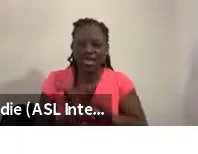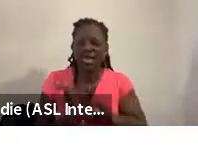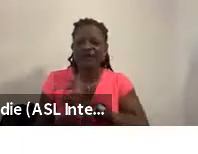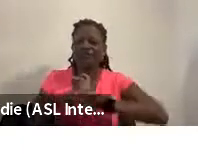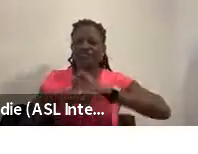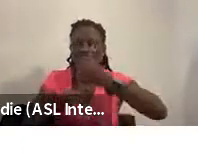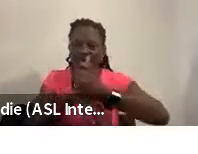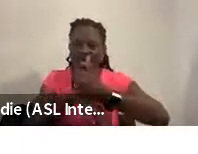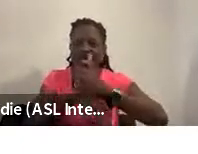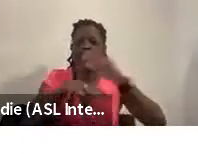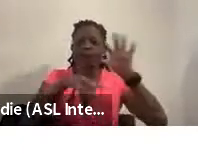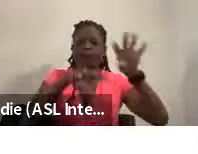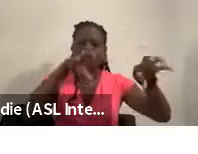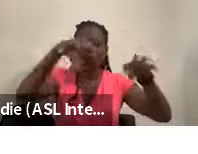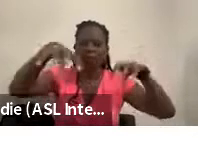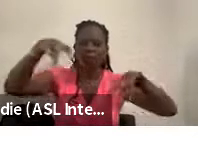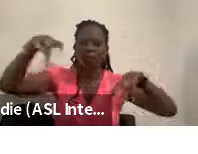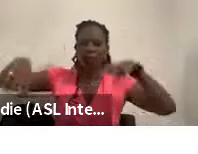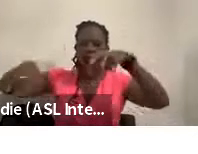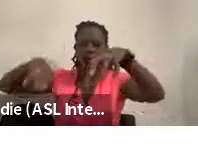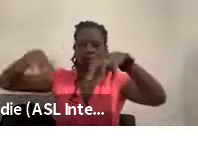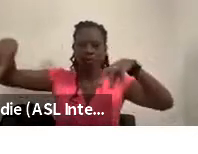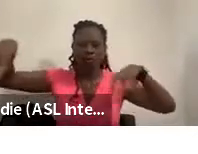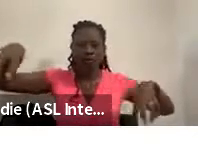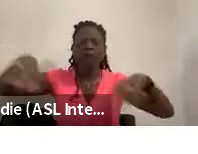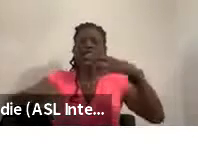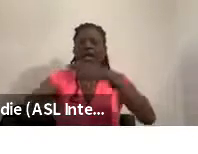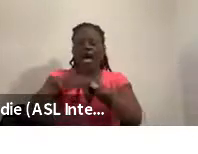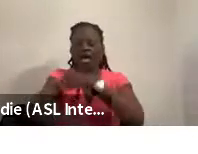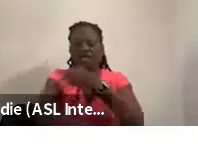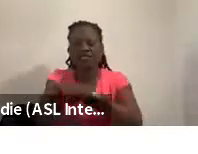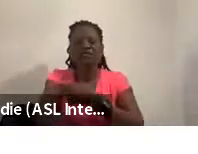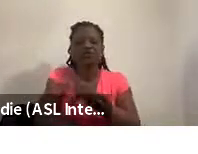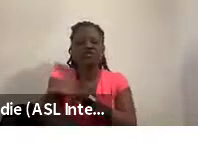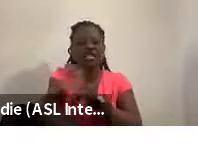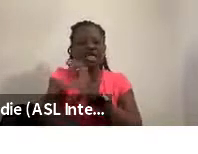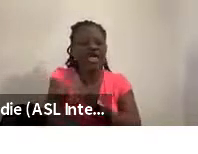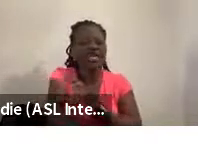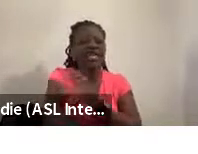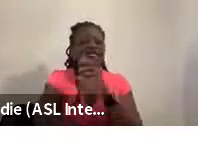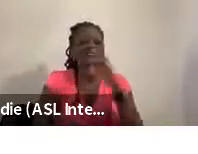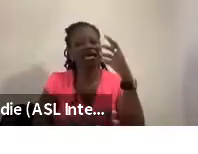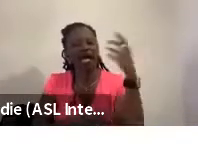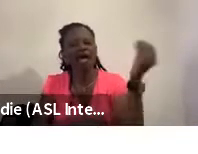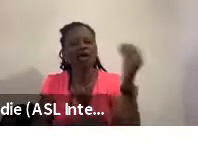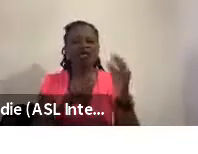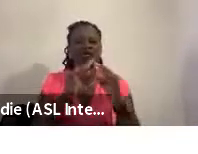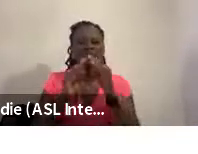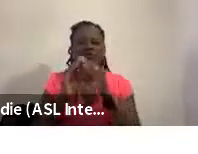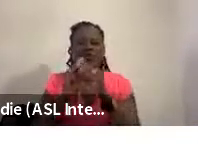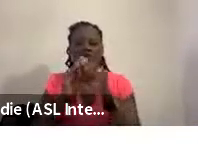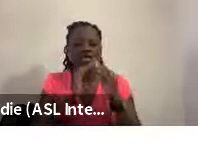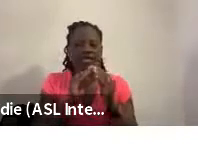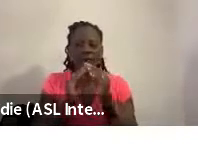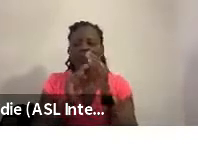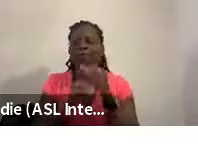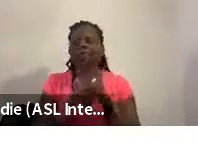at residential care facilities and staff at hospitals and clinics in the community. This data collection, as I said, it's in progress.